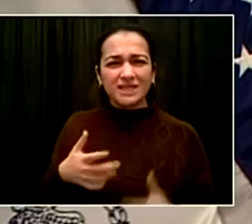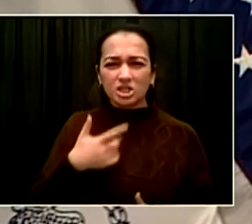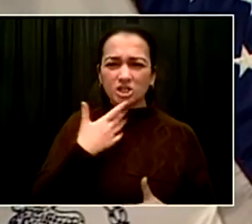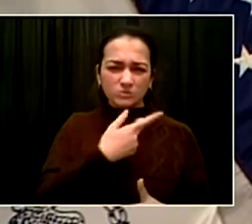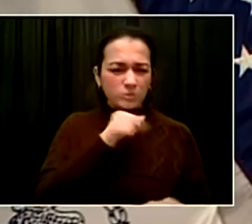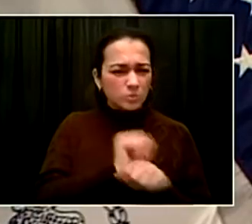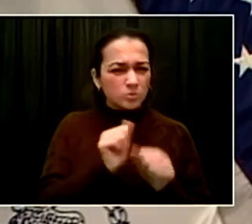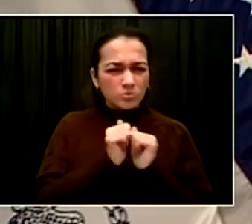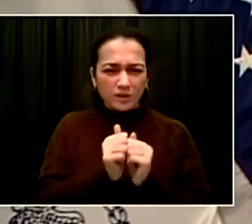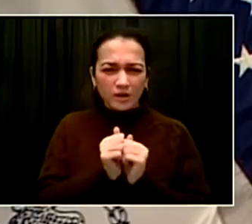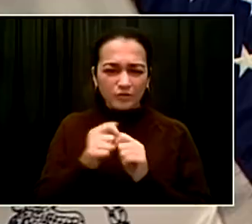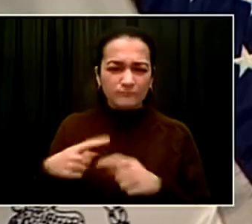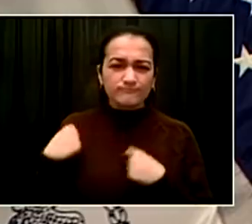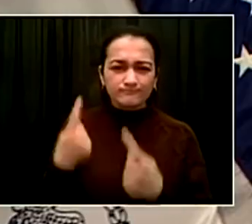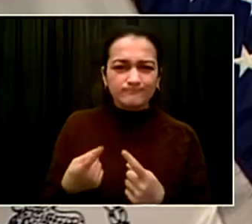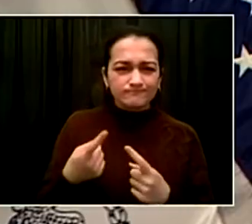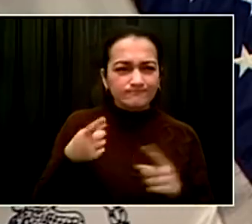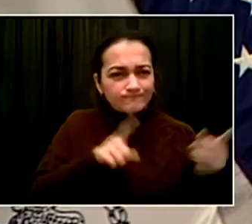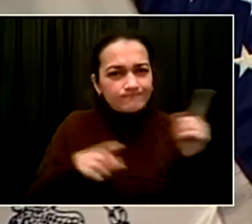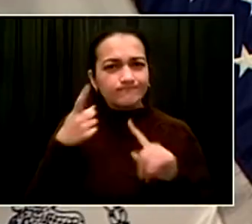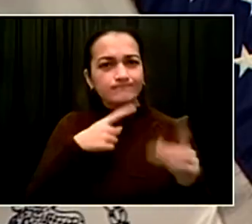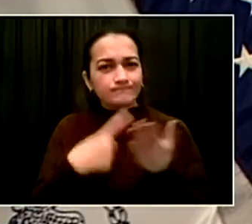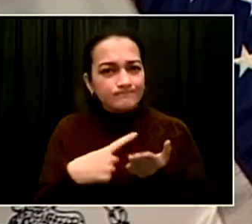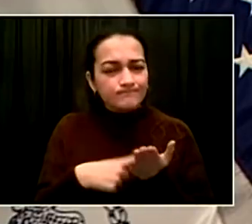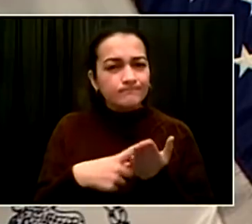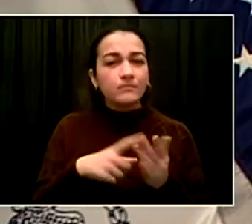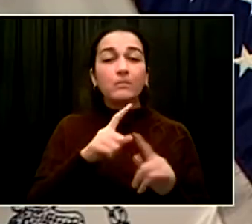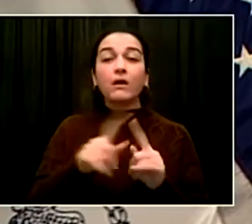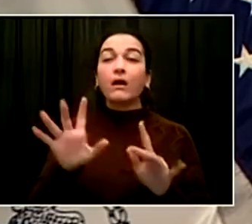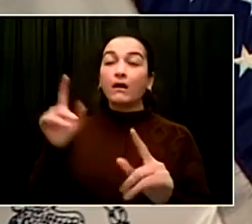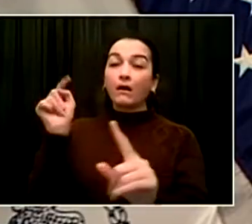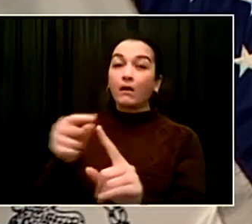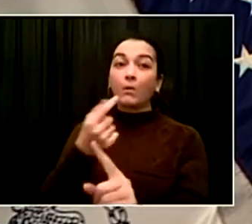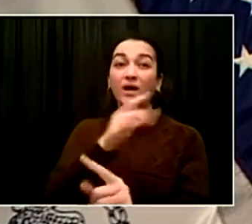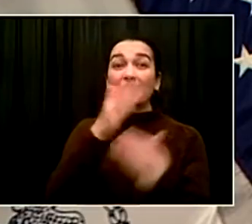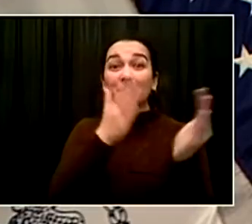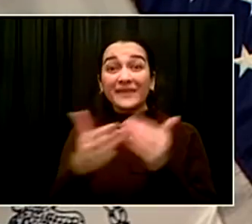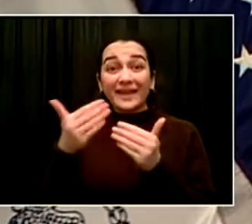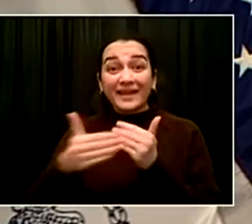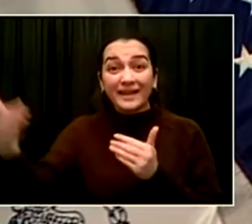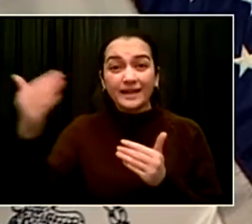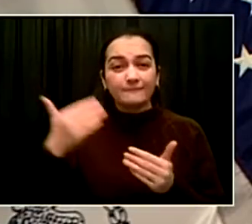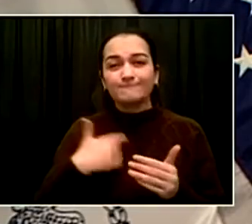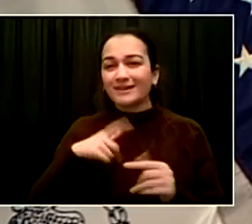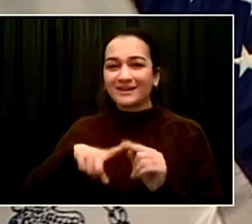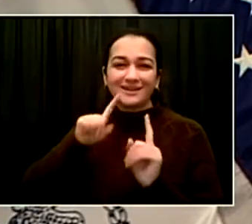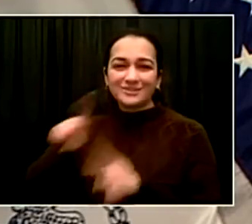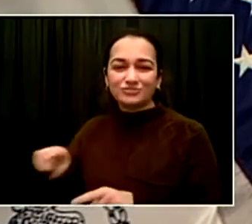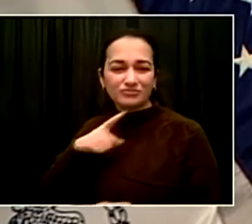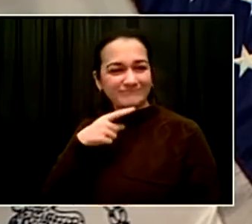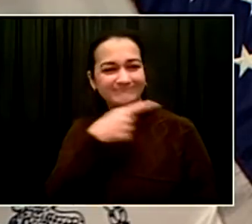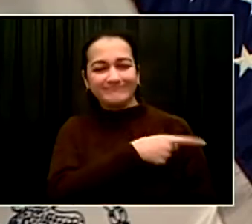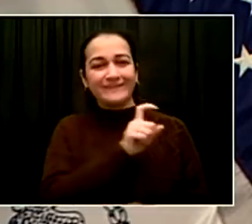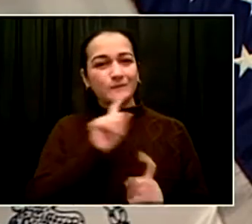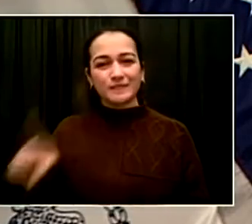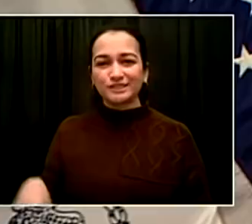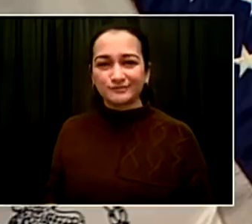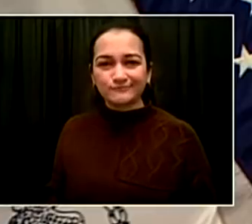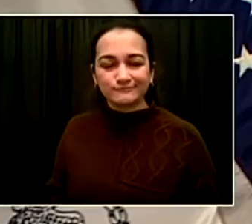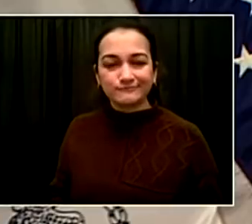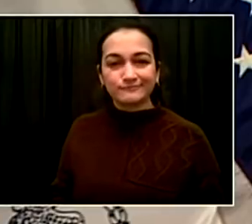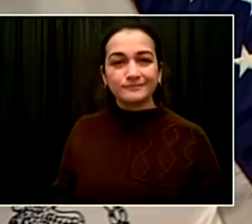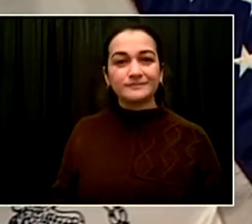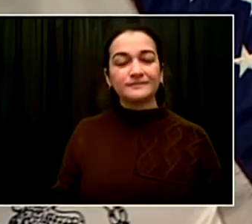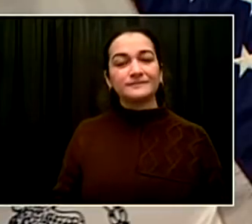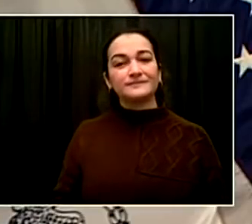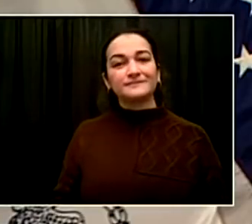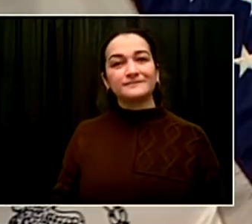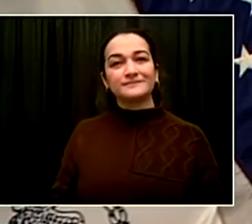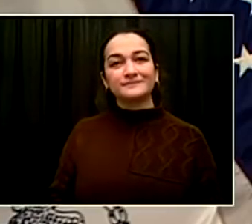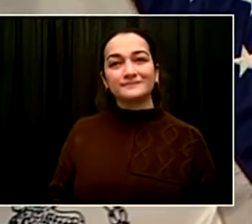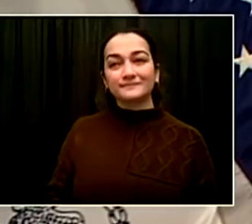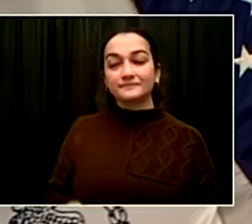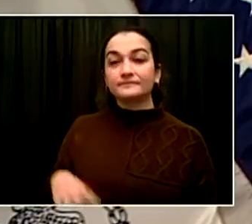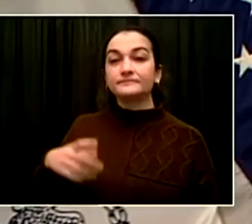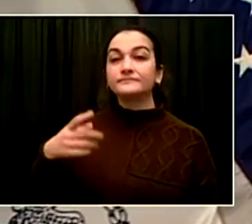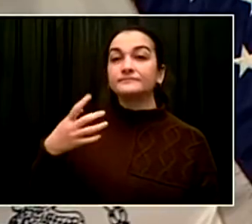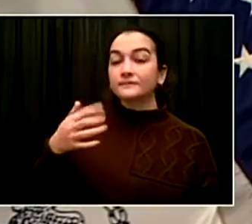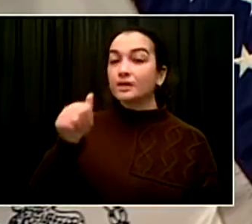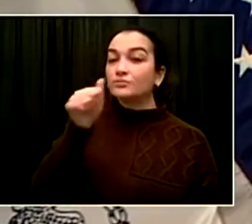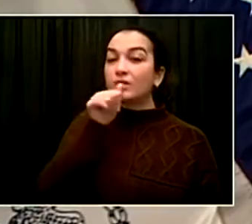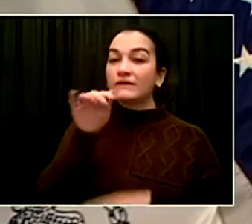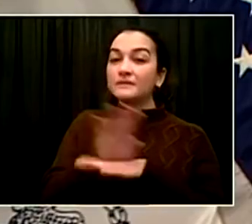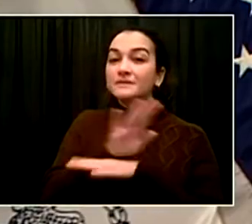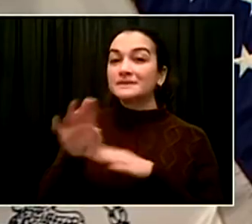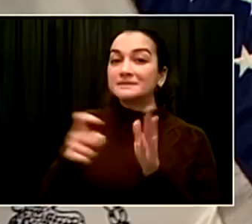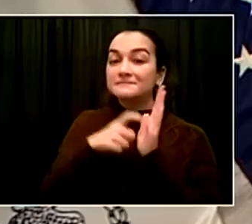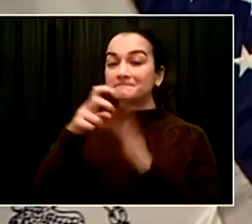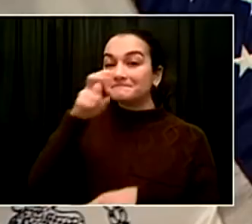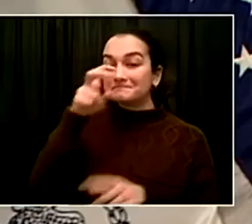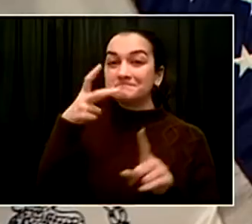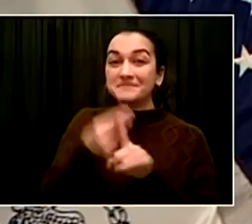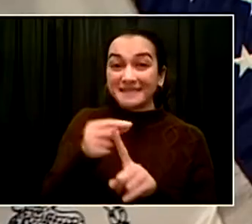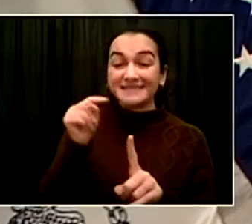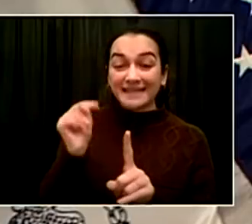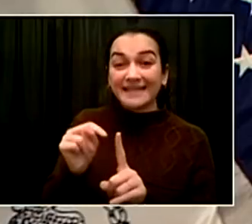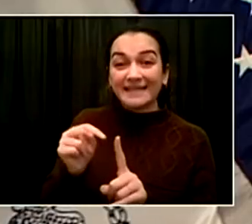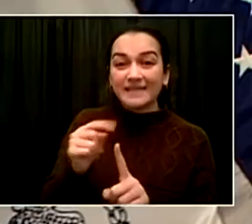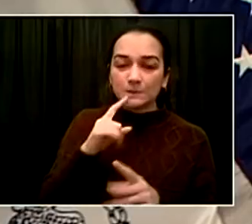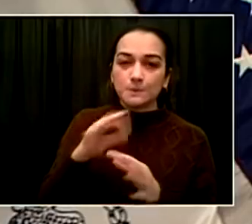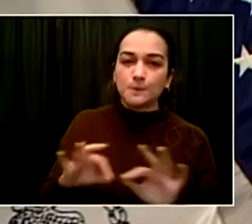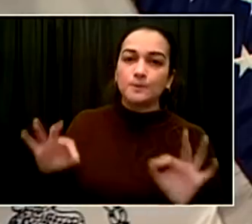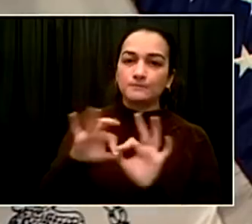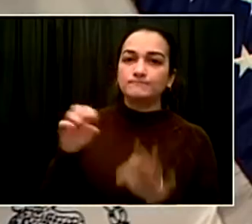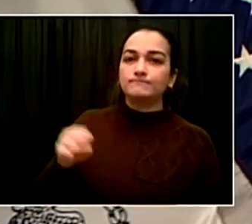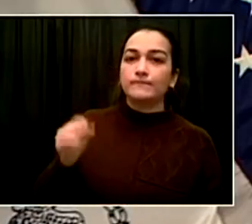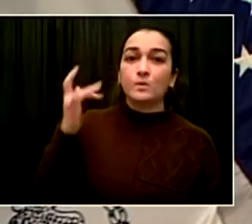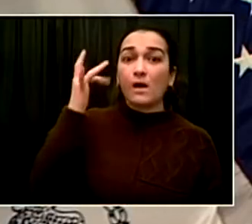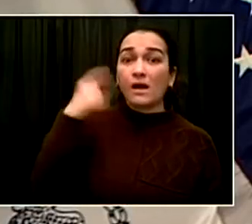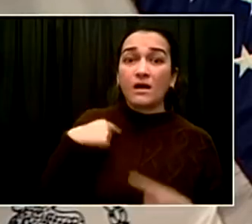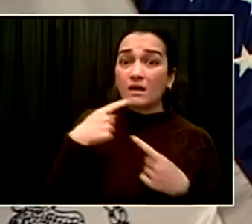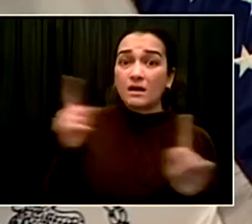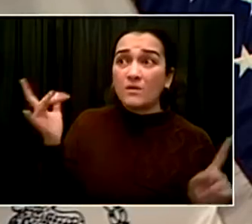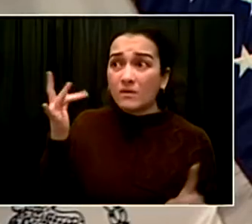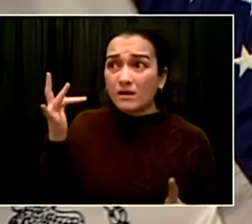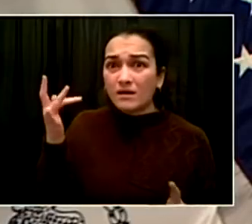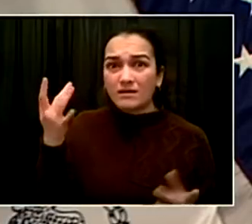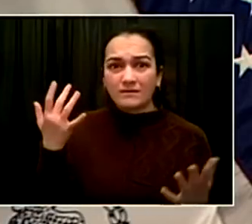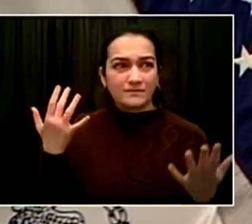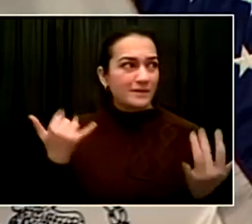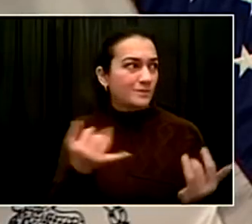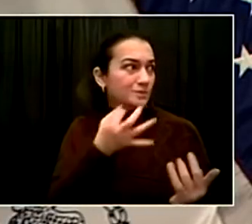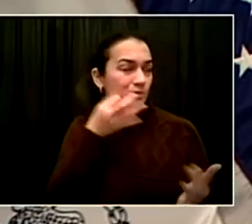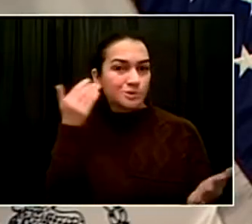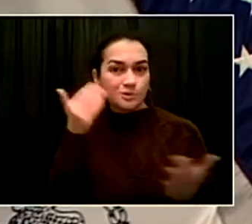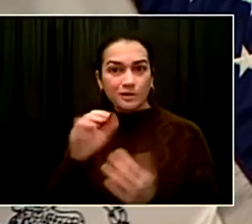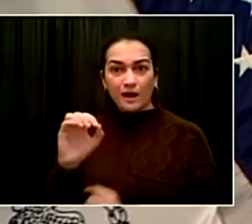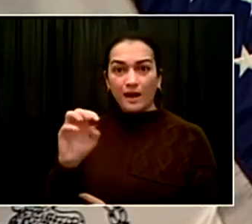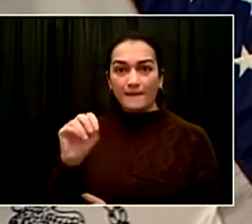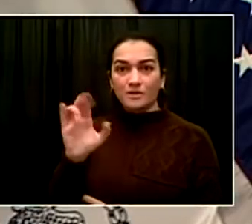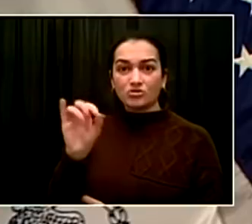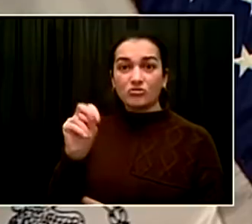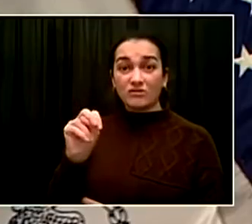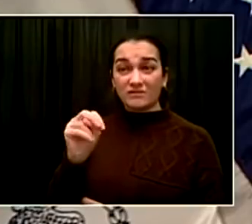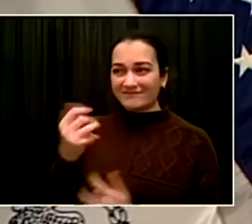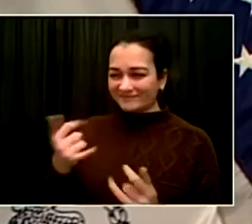I THINK THAT SAYS A LOT TOO.